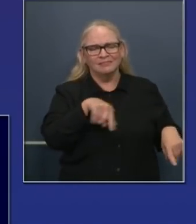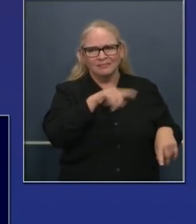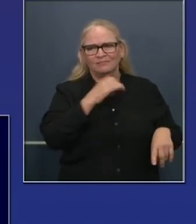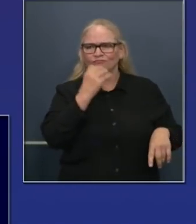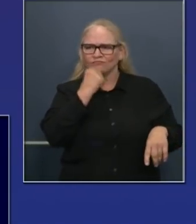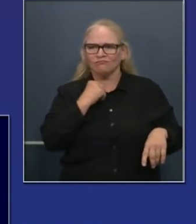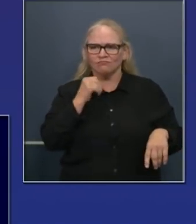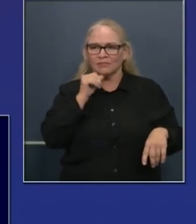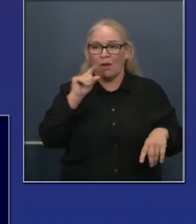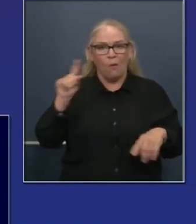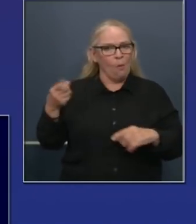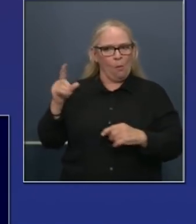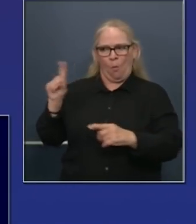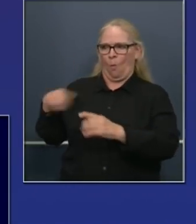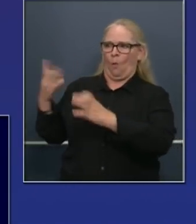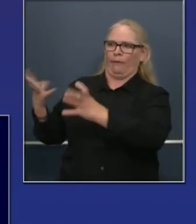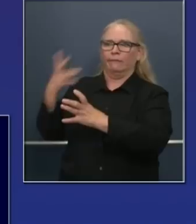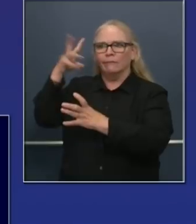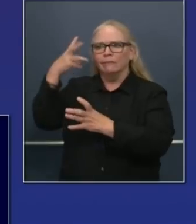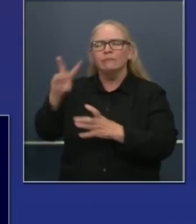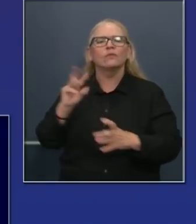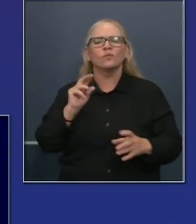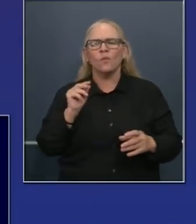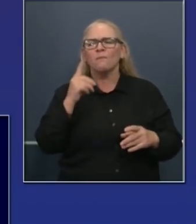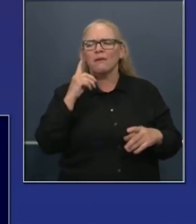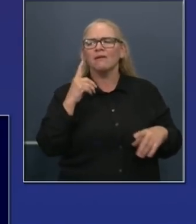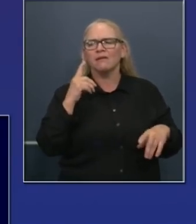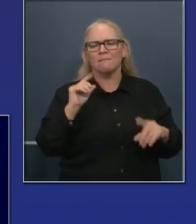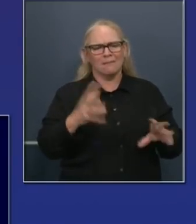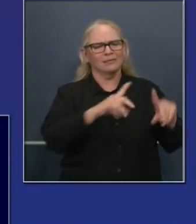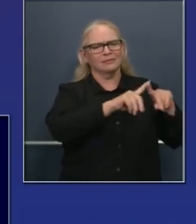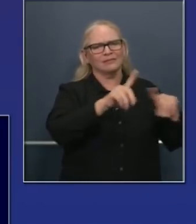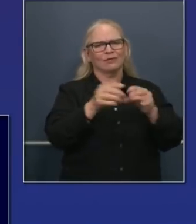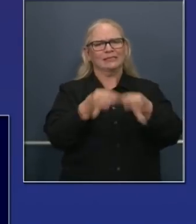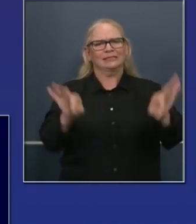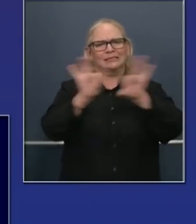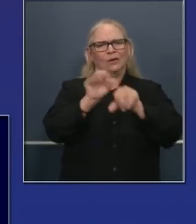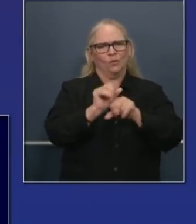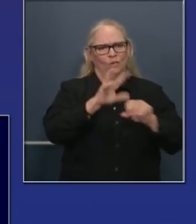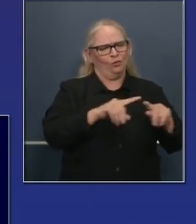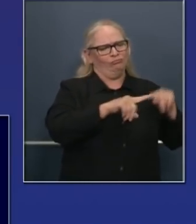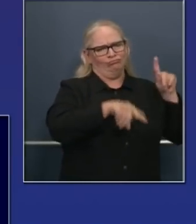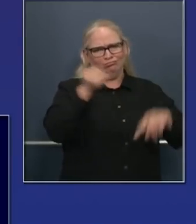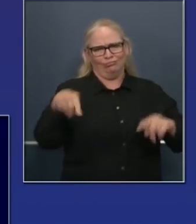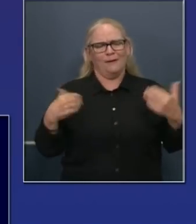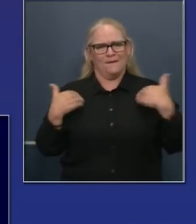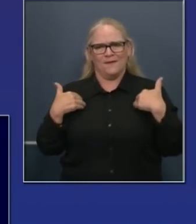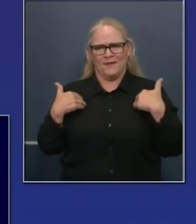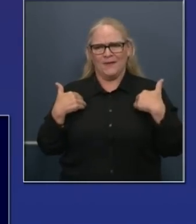VIRUS AND NOT EXCLUSIVE AND NOT SUGGESTING BY ANY STRETCH, IT'S EXCLUSIVE TO ONE SEGMENT OF OUR